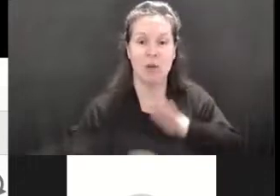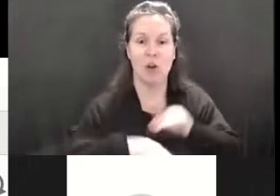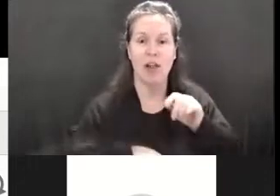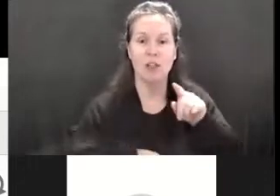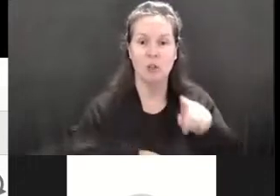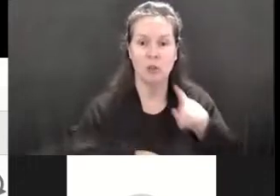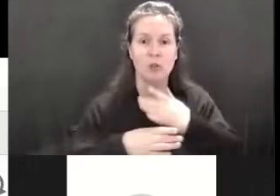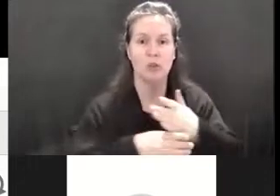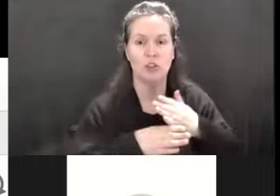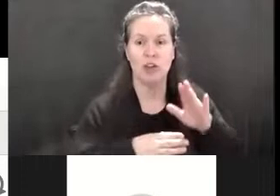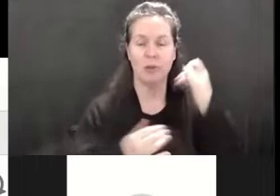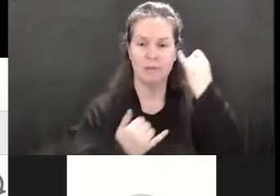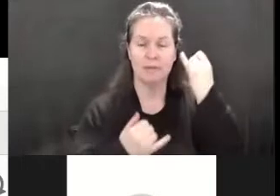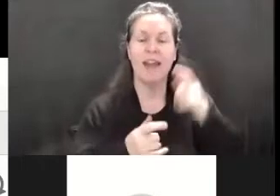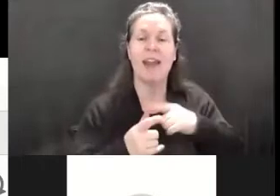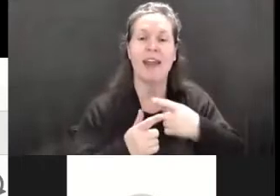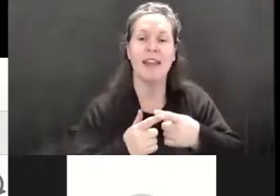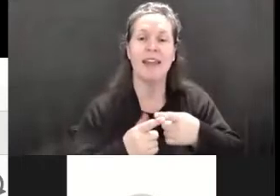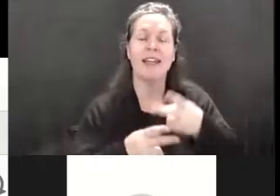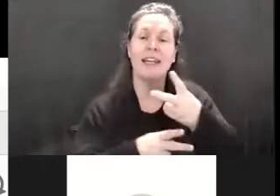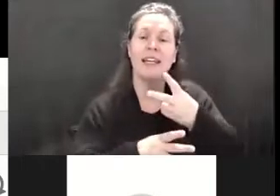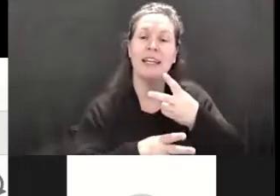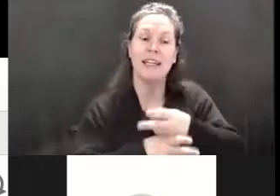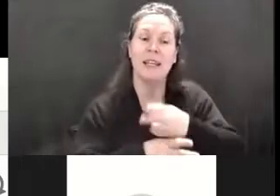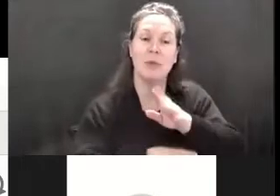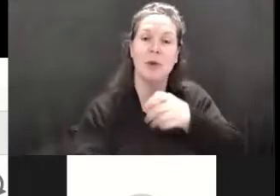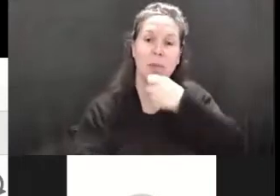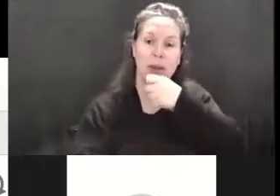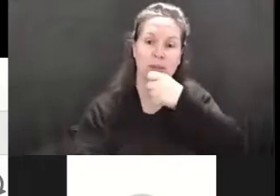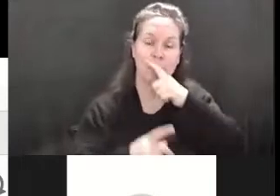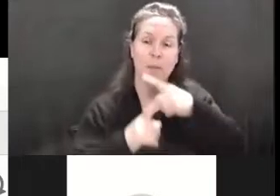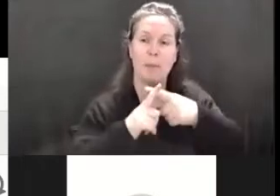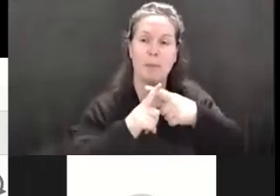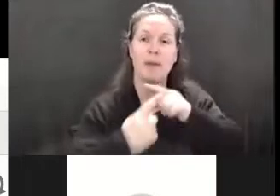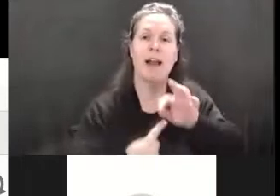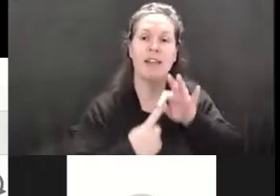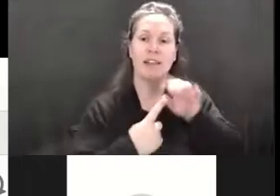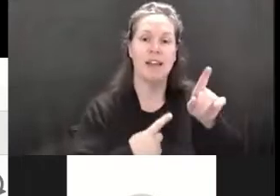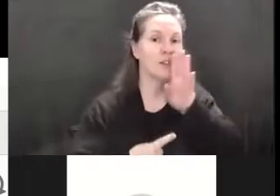and keep your mic muted unless you are sharing. Also, please be aware of the time speaking,